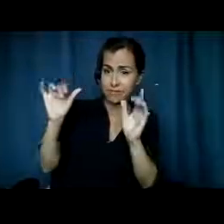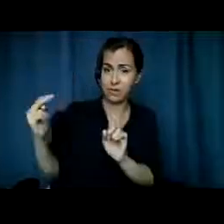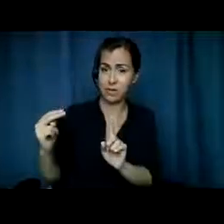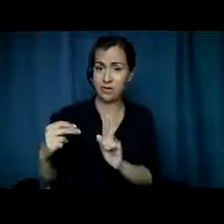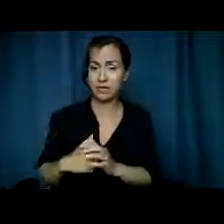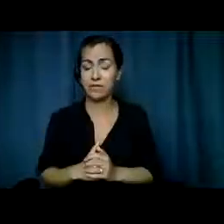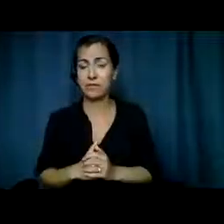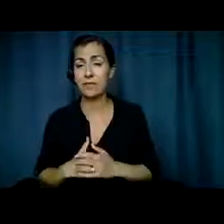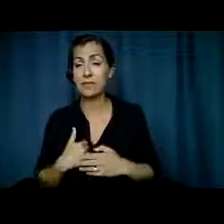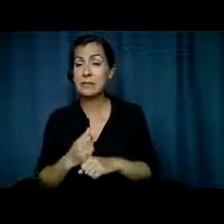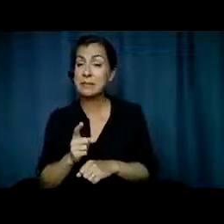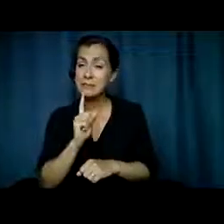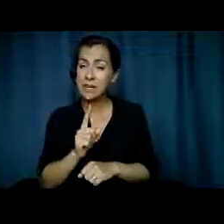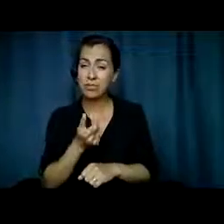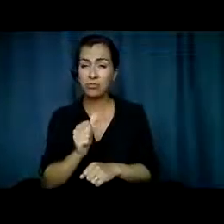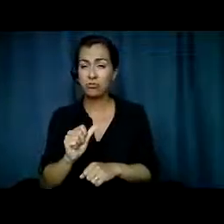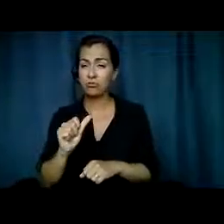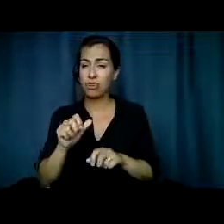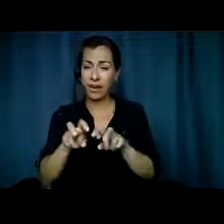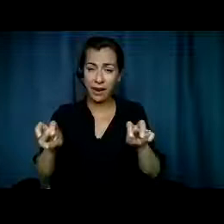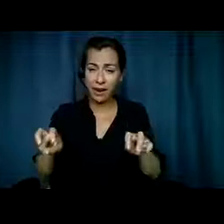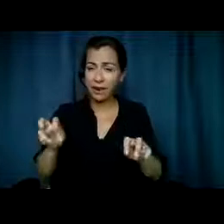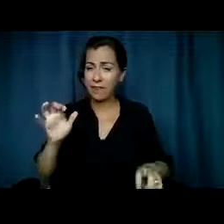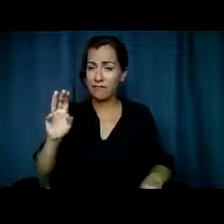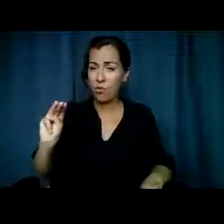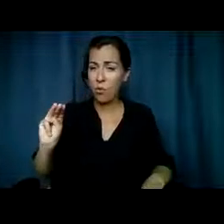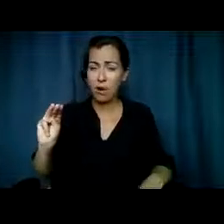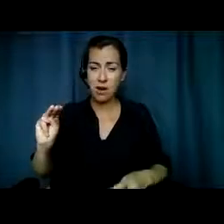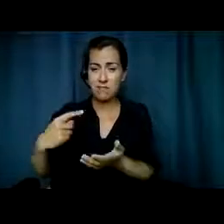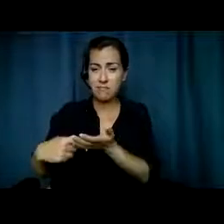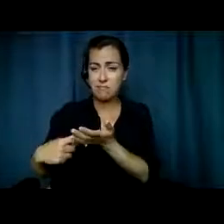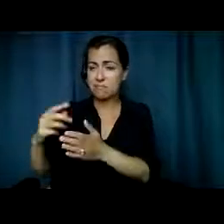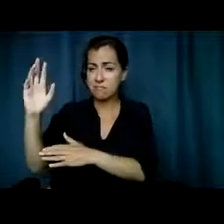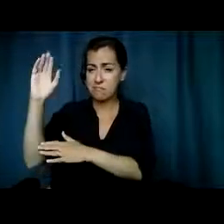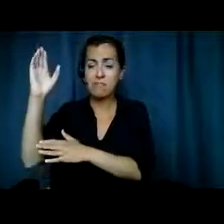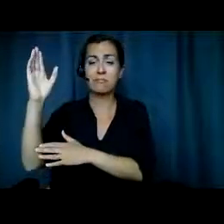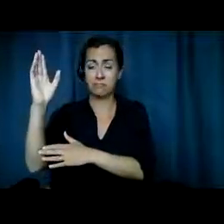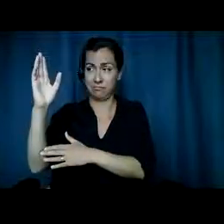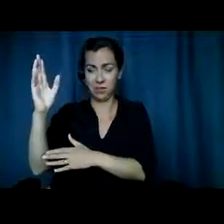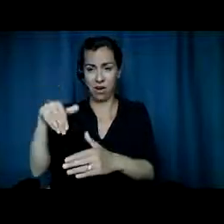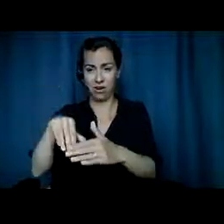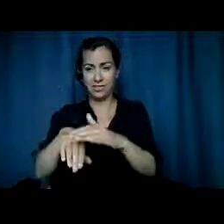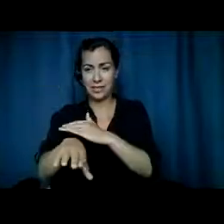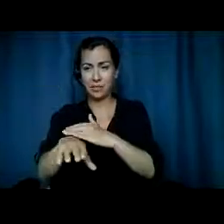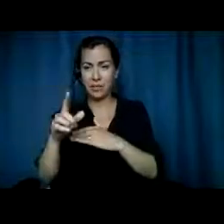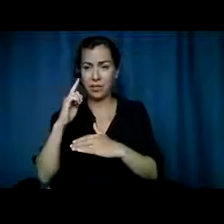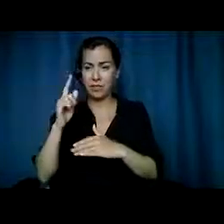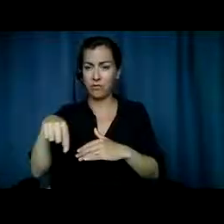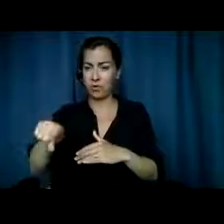So why is voting important? Voting is one of the most important rights of a U.S. citizen. It allows people to choose leaders